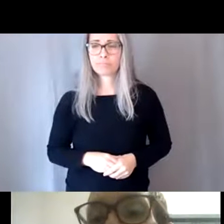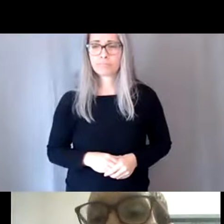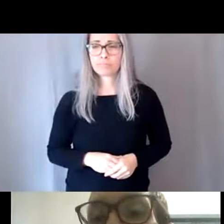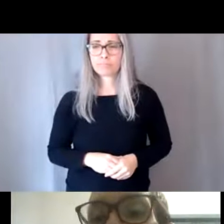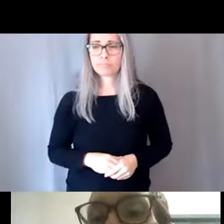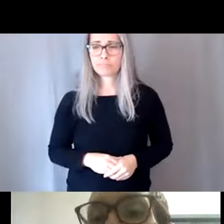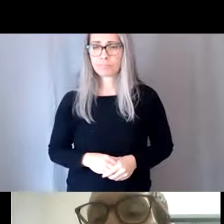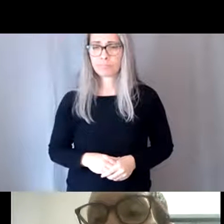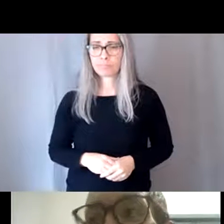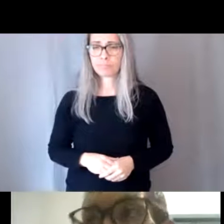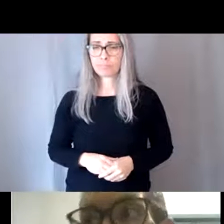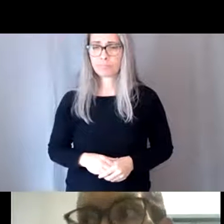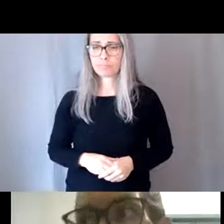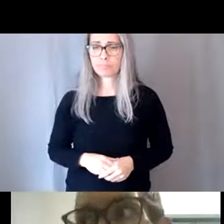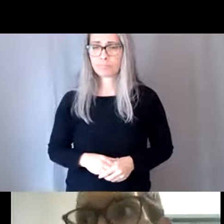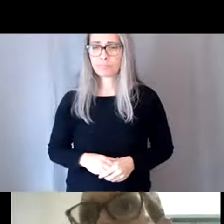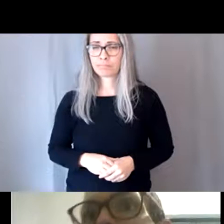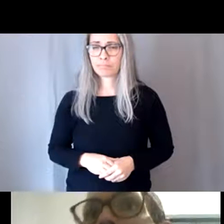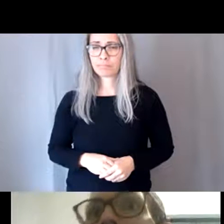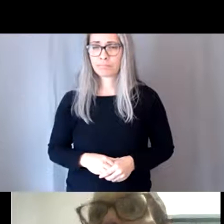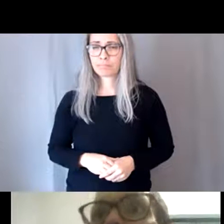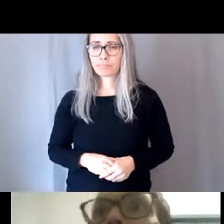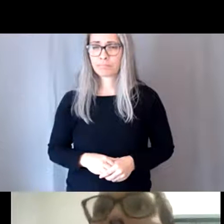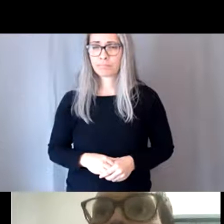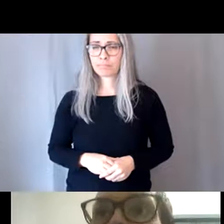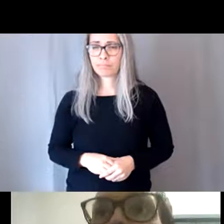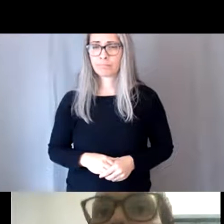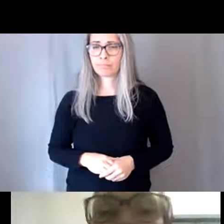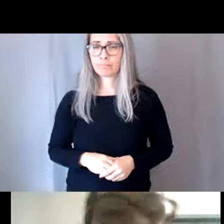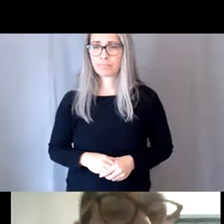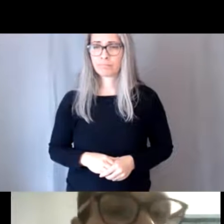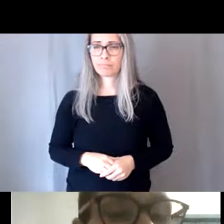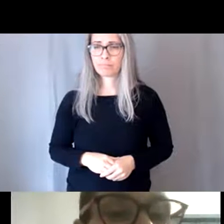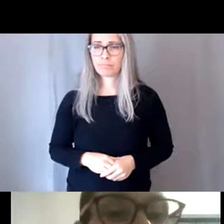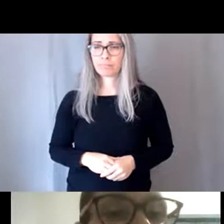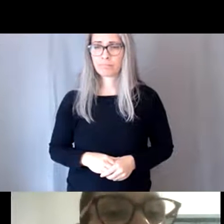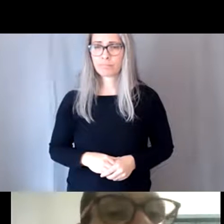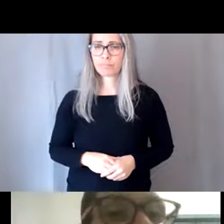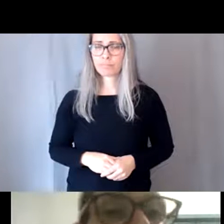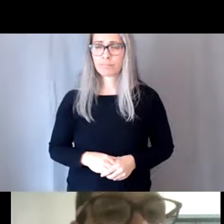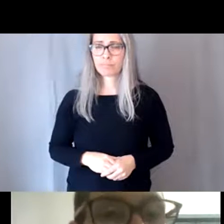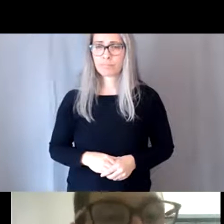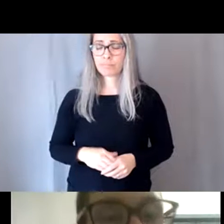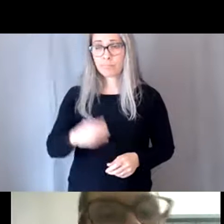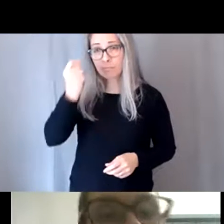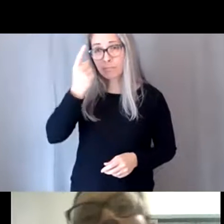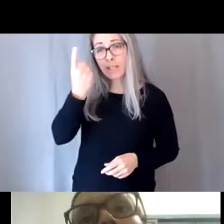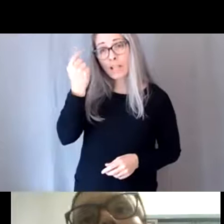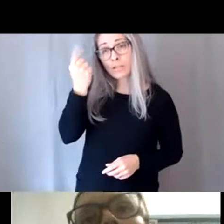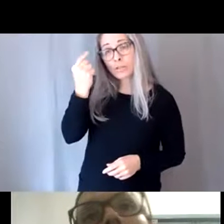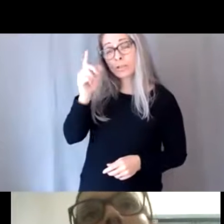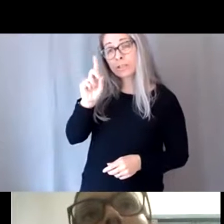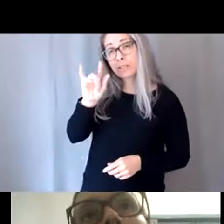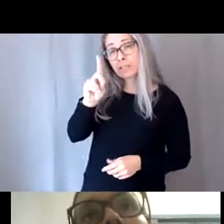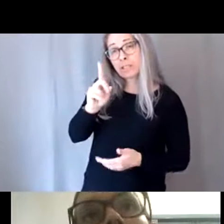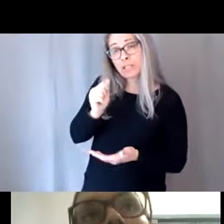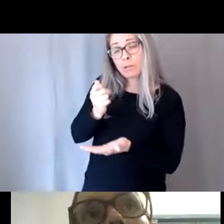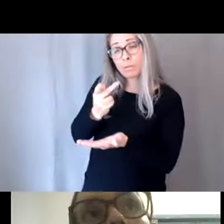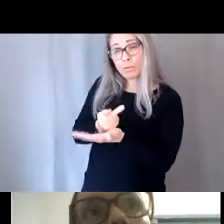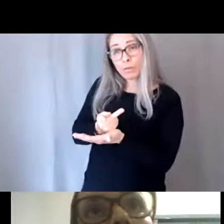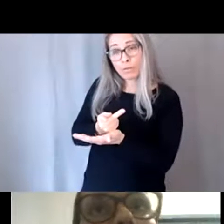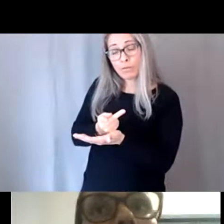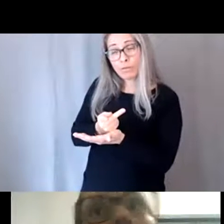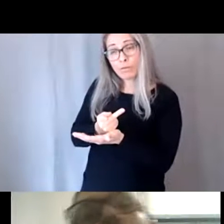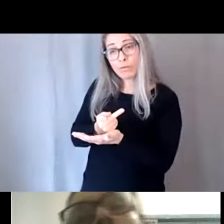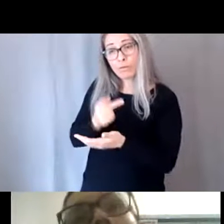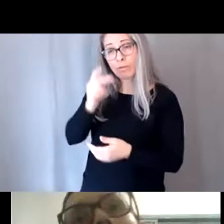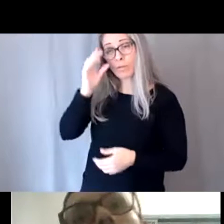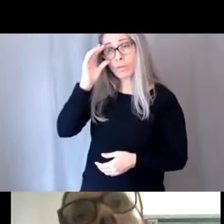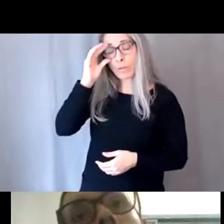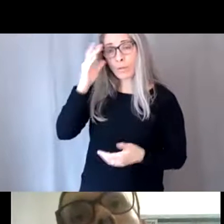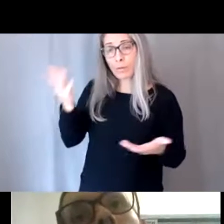it was approved left here and it is